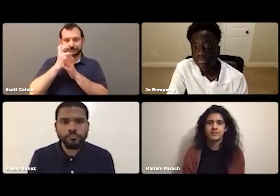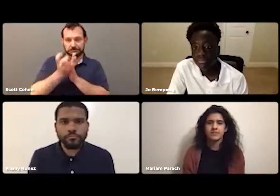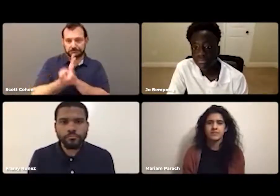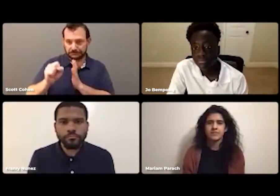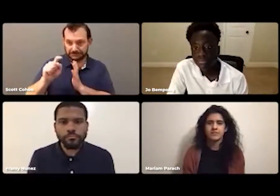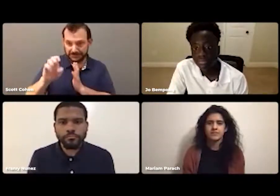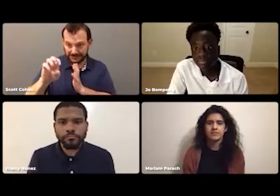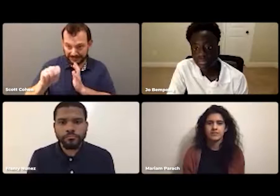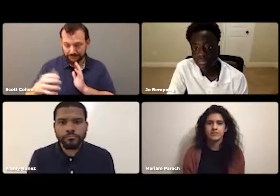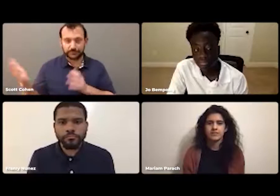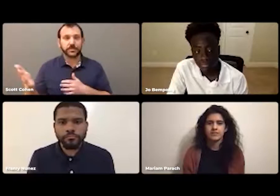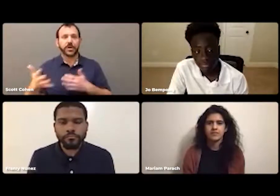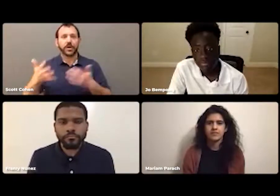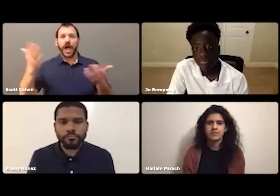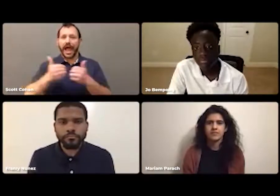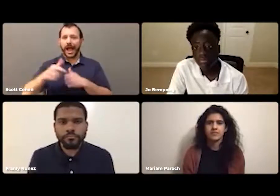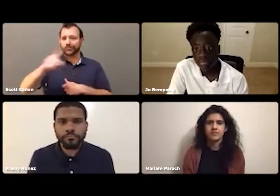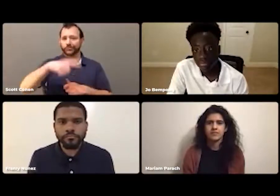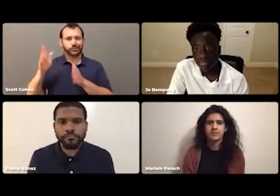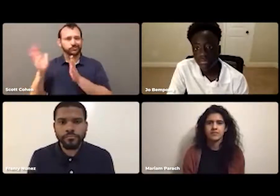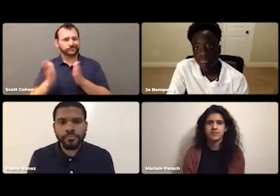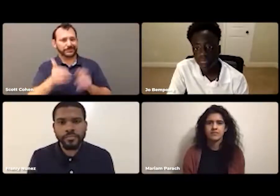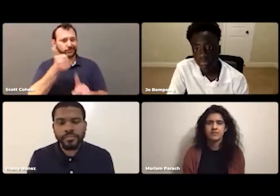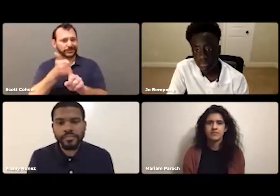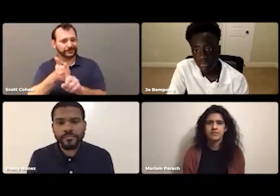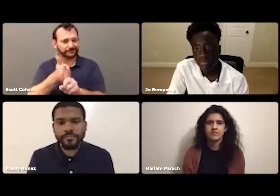We've talked about your journeys.